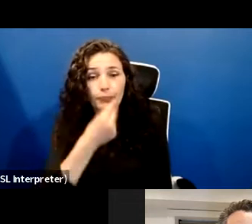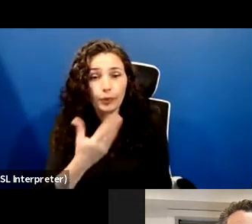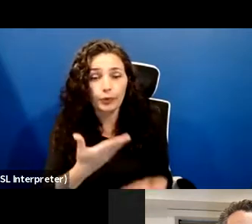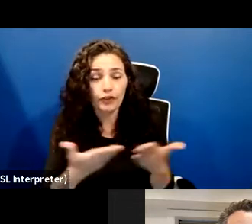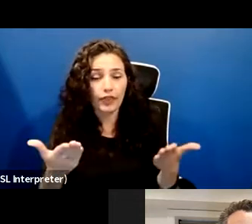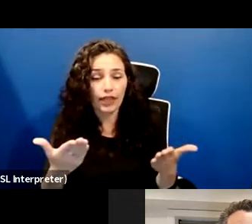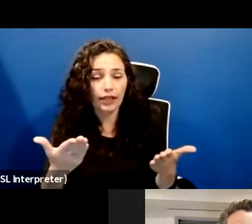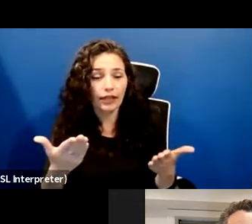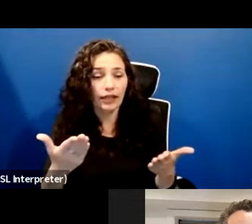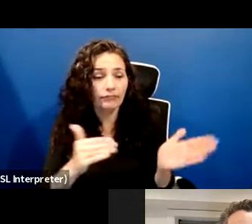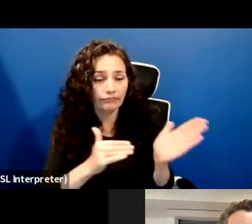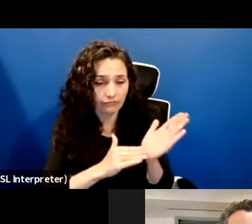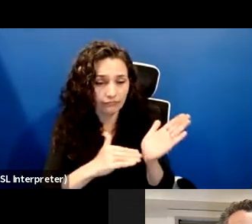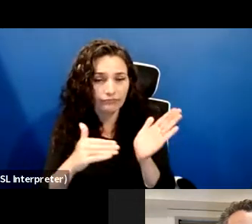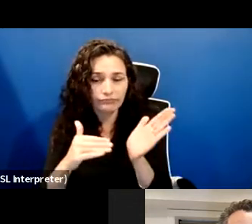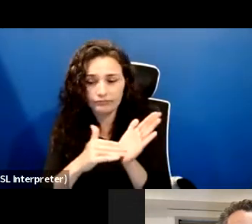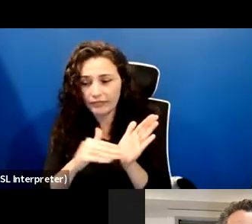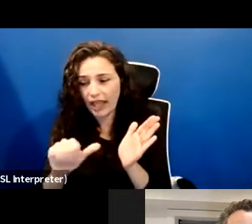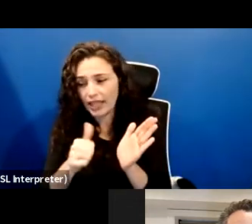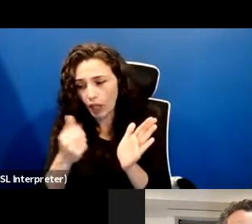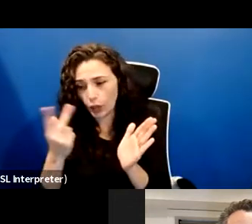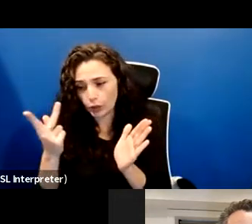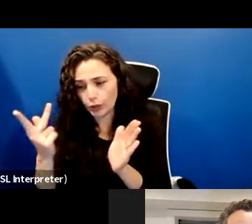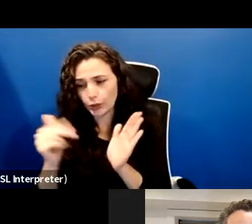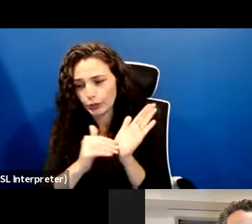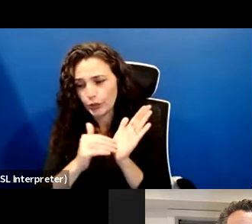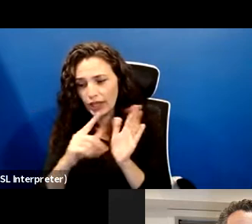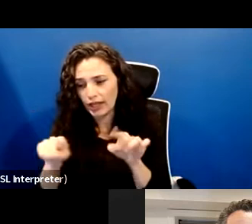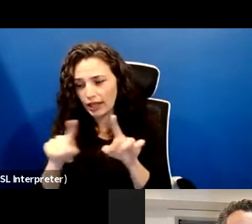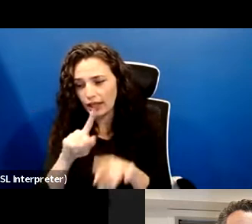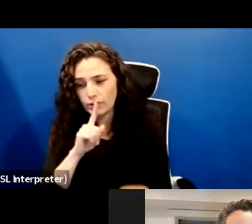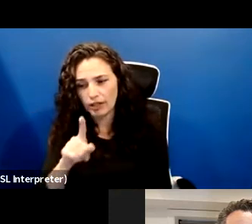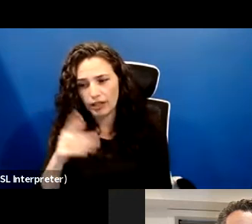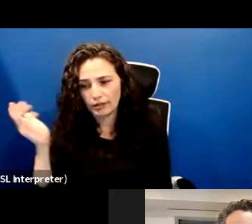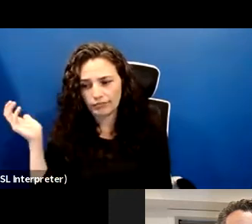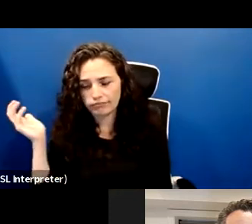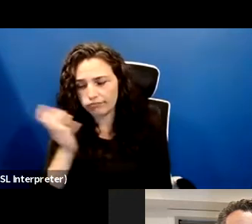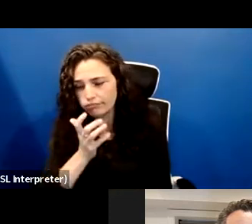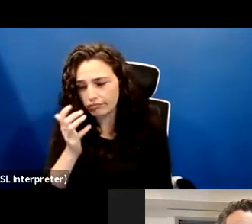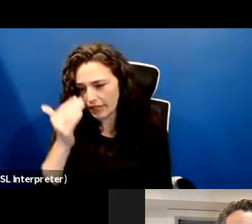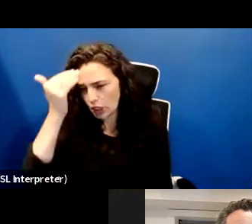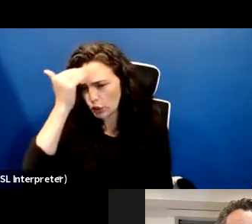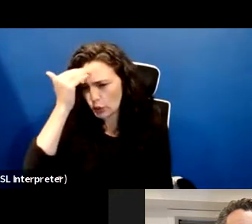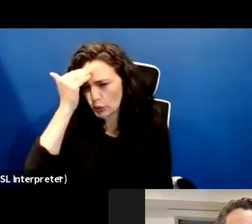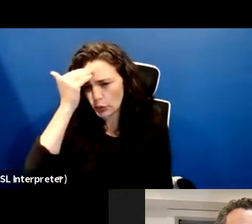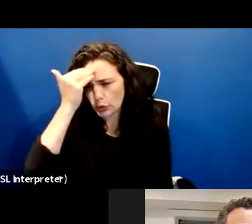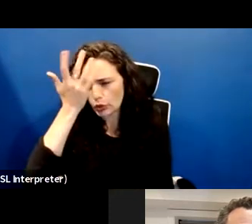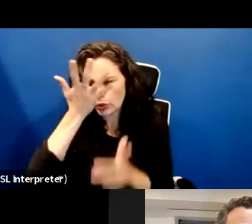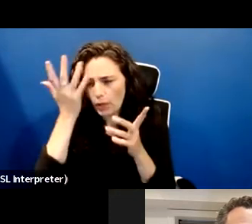you know, David, Amanda, they have insights into, it's not just their profession, it's their bedside manners.